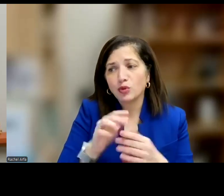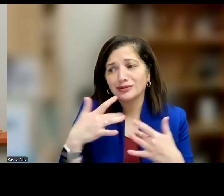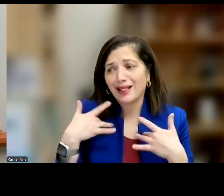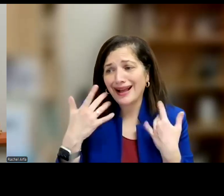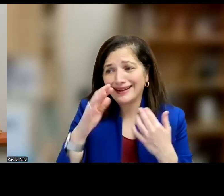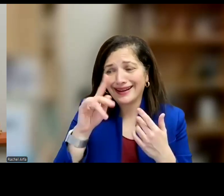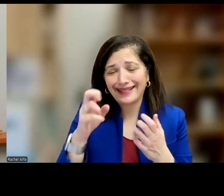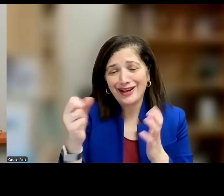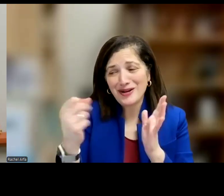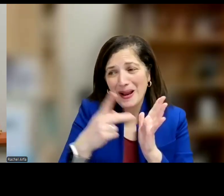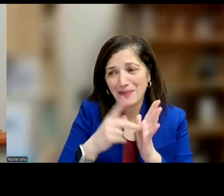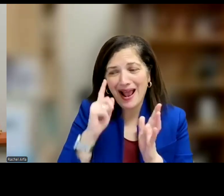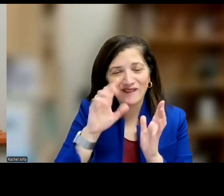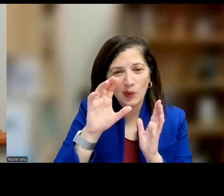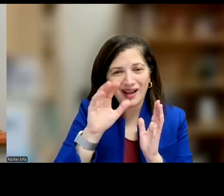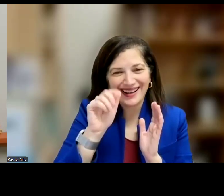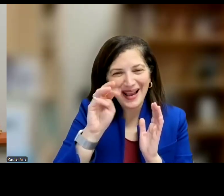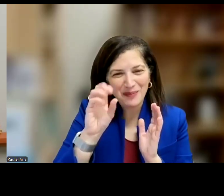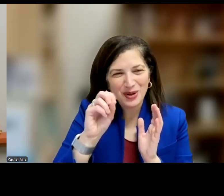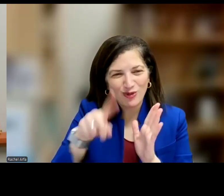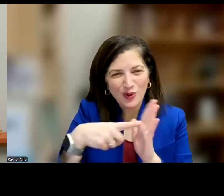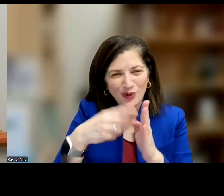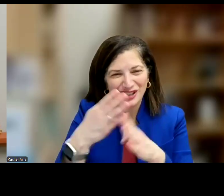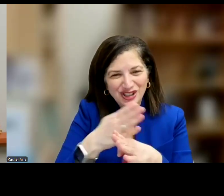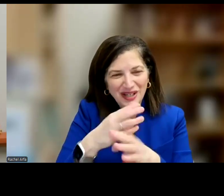13:06:56 now works at Parkland College, 13:07:00 and we're thrilled to have Clare